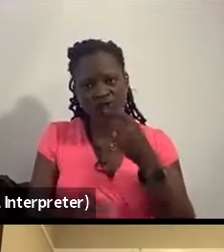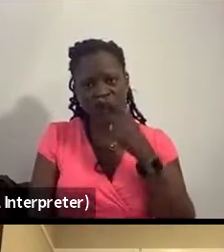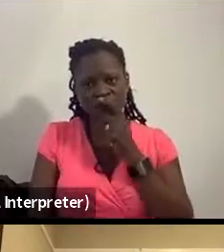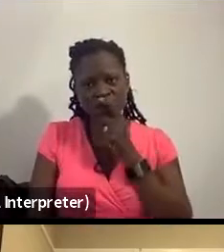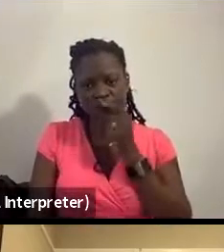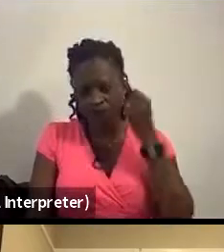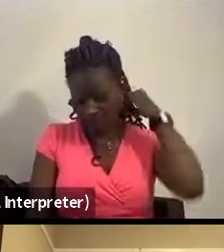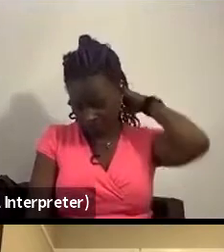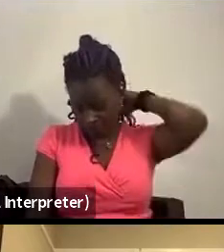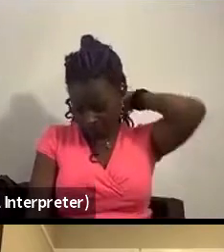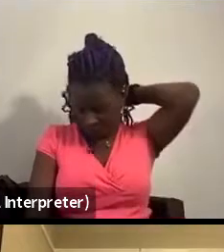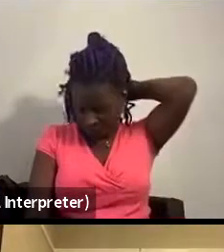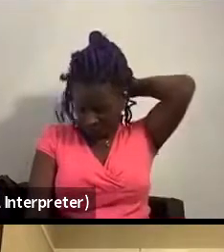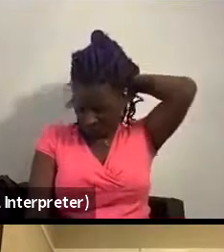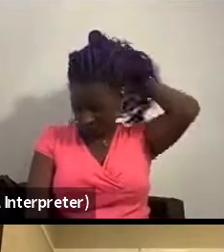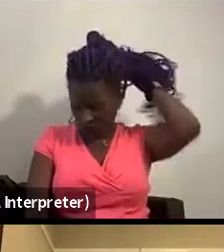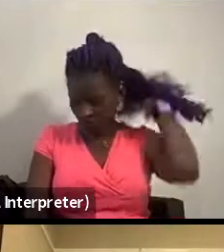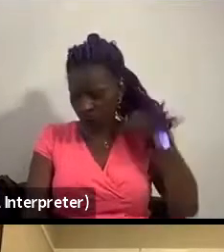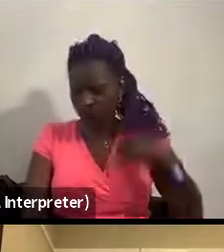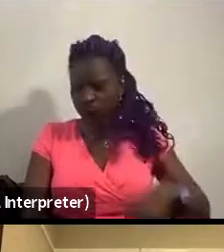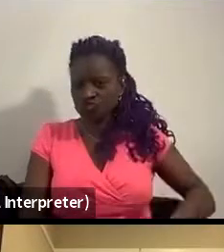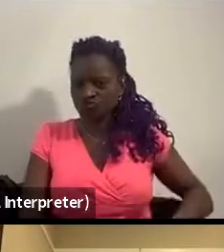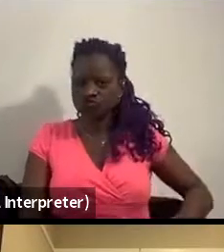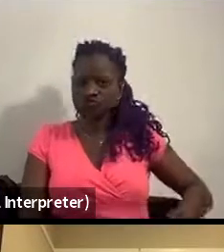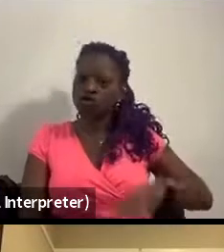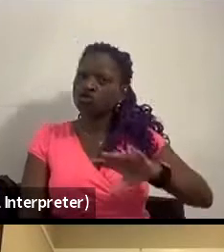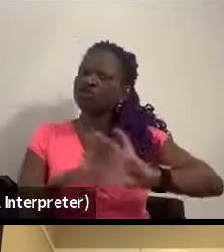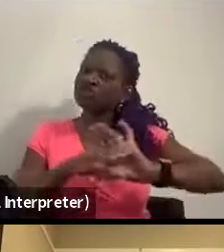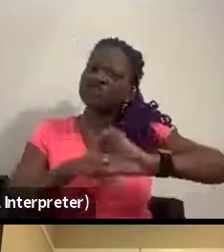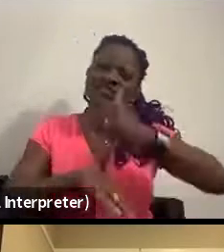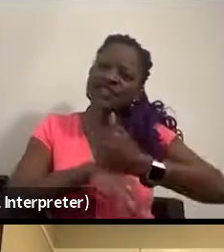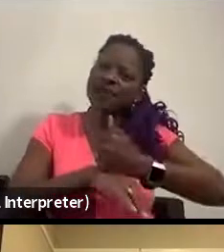And so it really just has to do with establishing trust. Right.